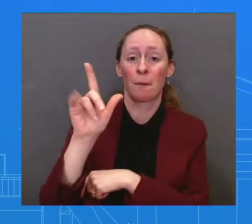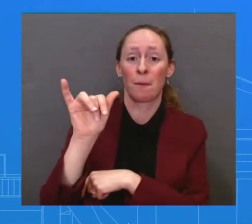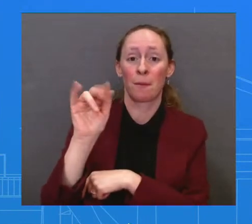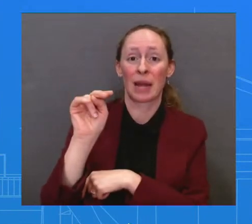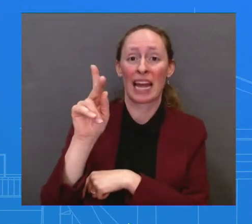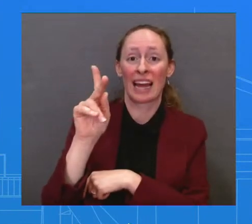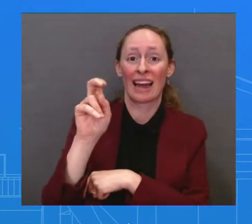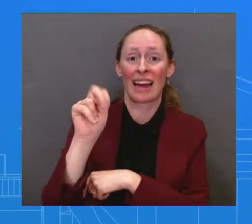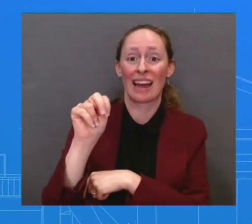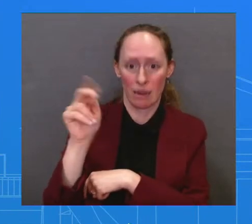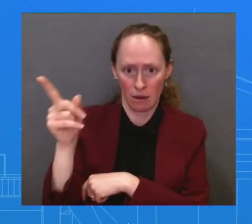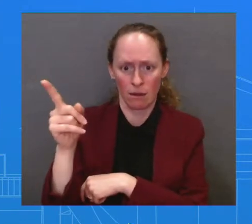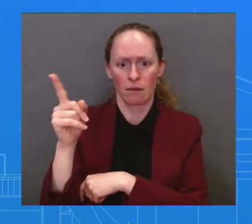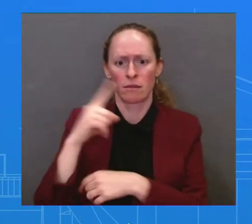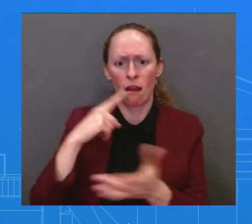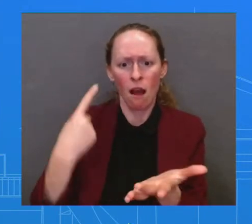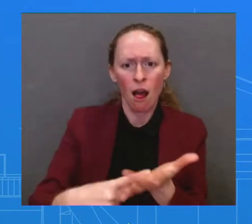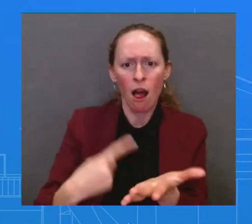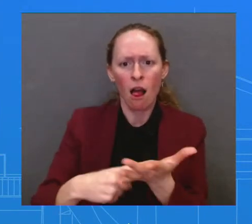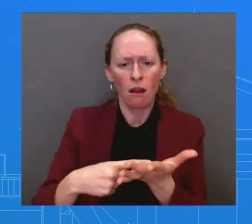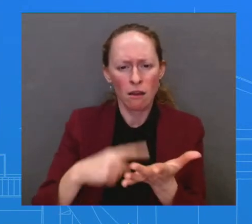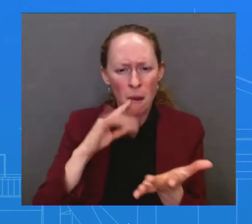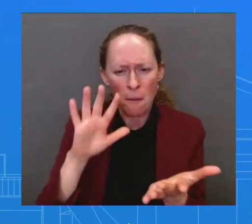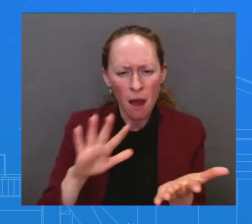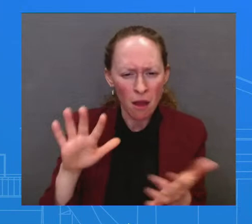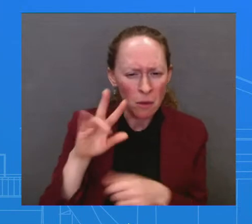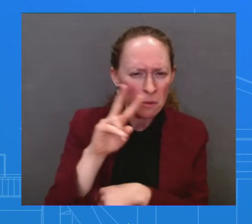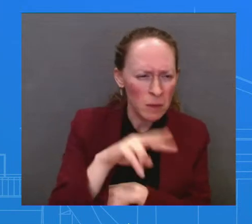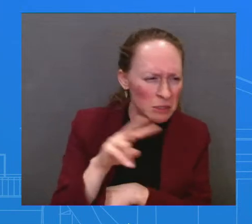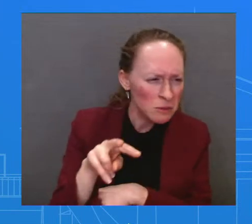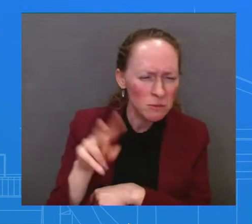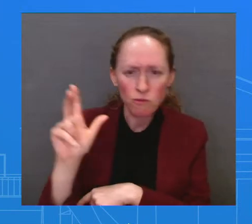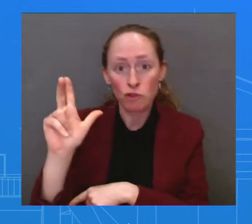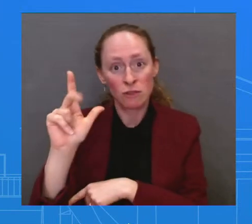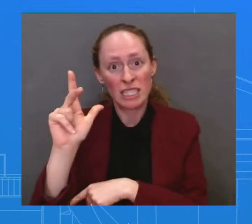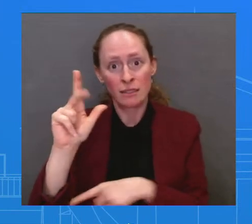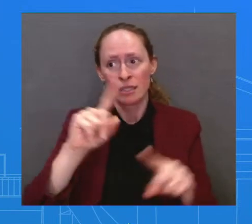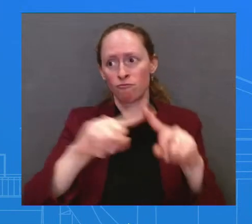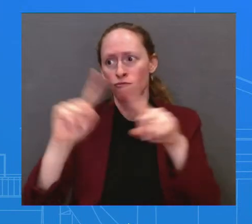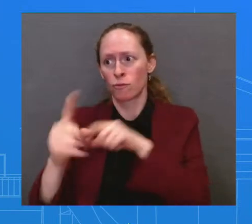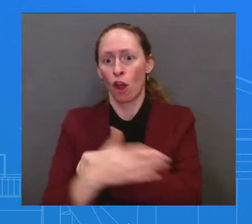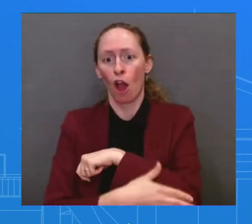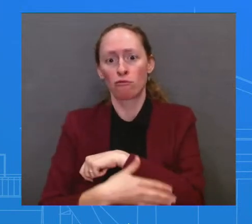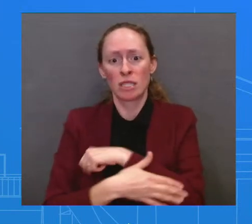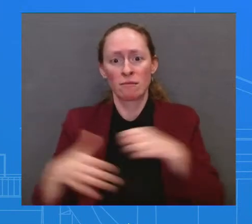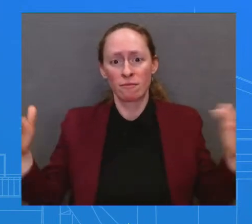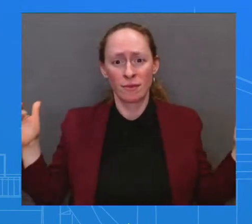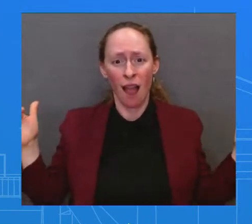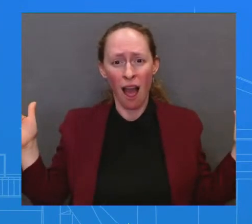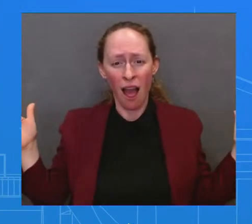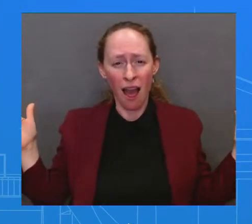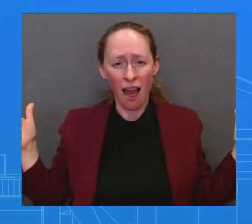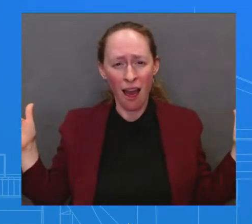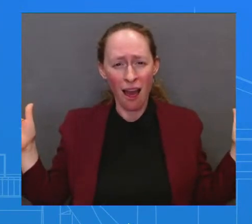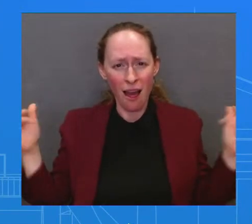22 countries together to talk about what's -- how migration is affecting the region. And remember, they signed a declaration.